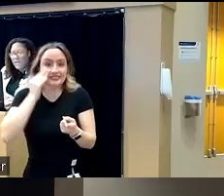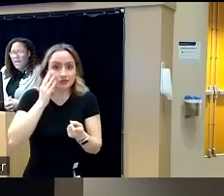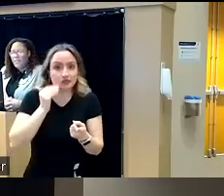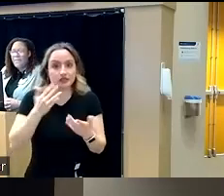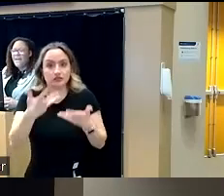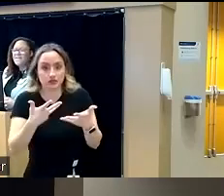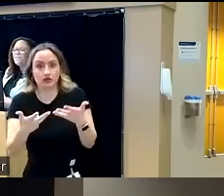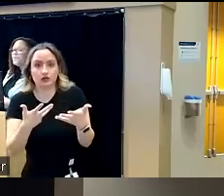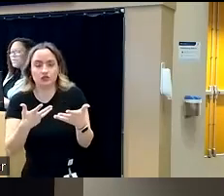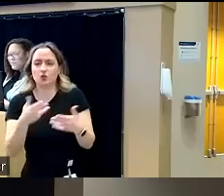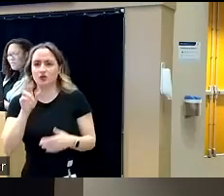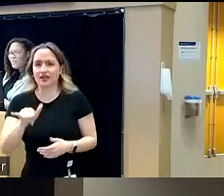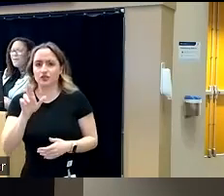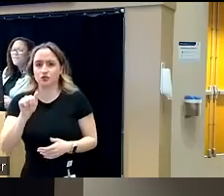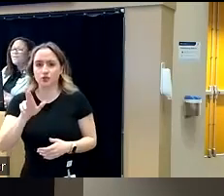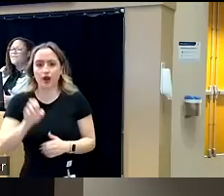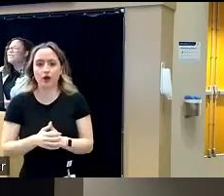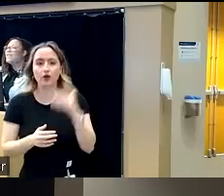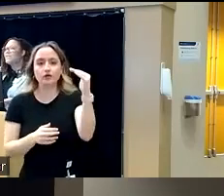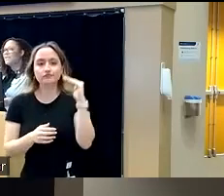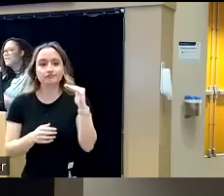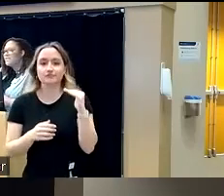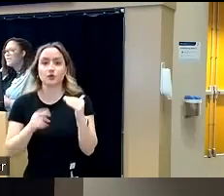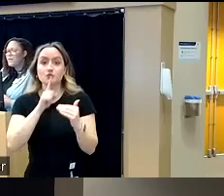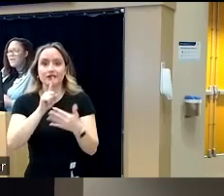uh rapid Access buprenorphine program nursing injection clinics for